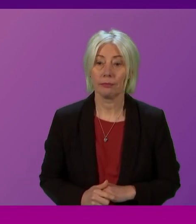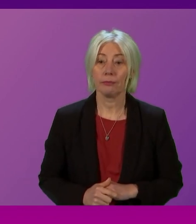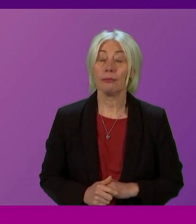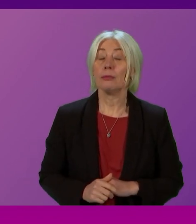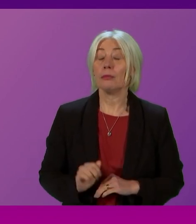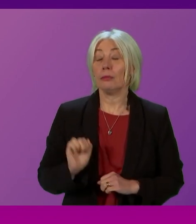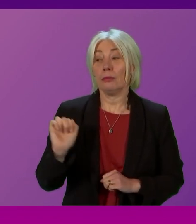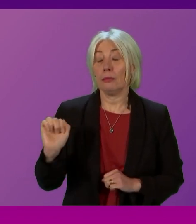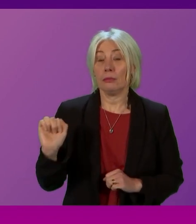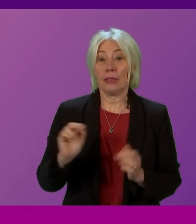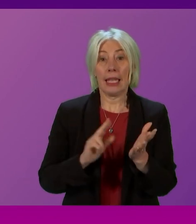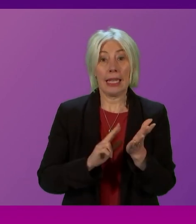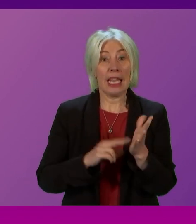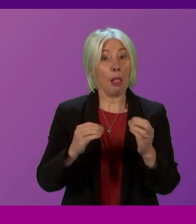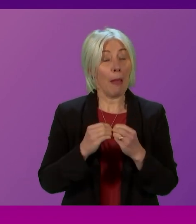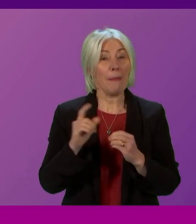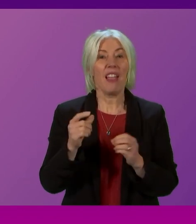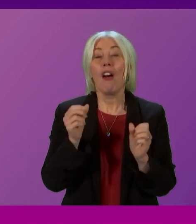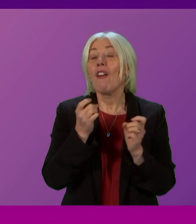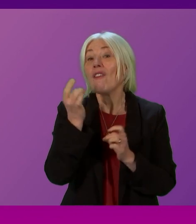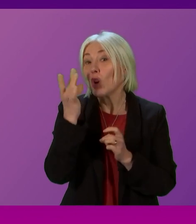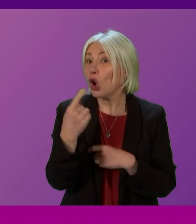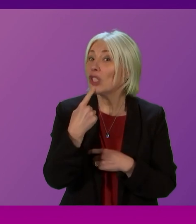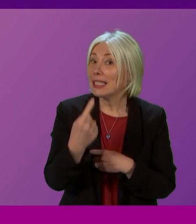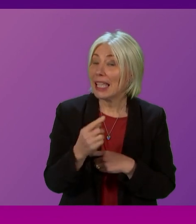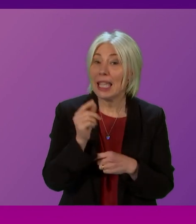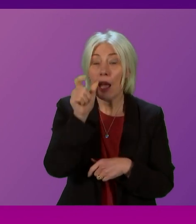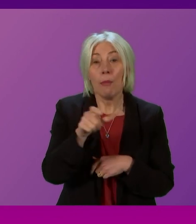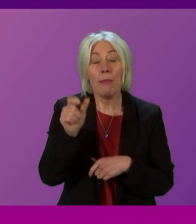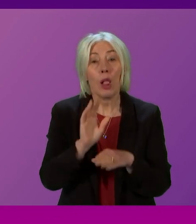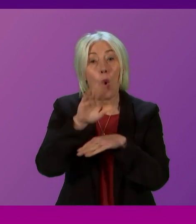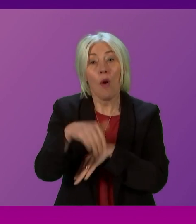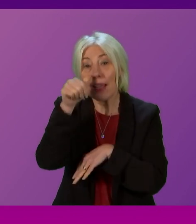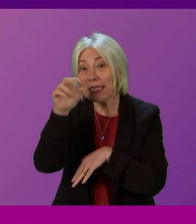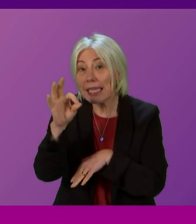Neil Bibby has omitted to say that people who are over 60 do not pay anything at all